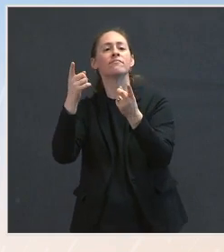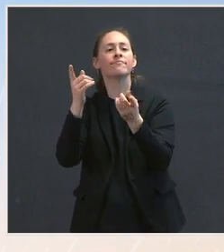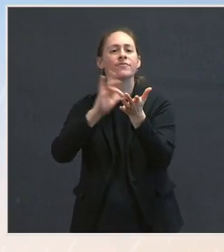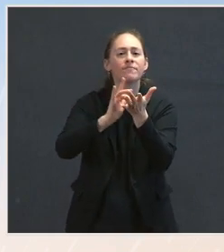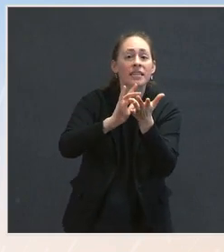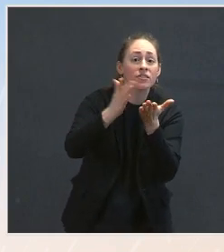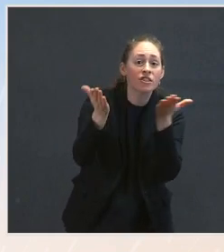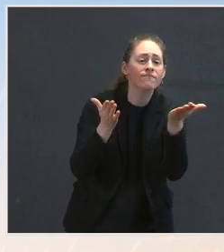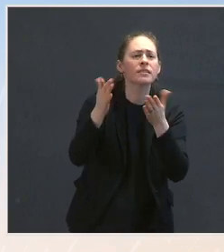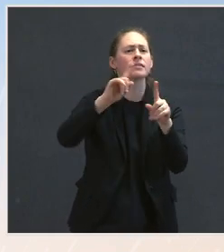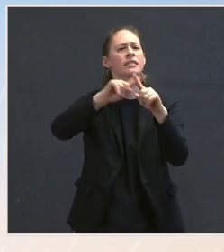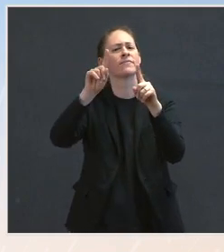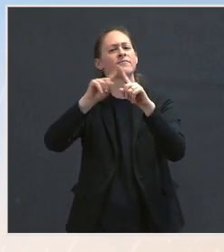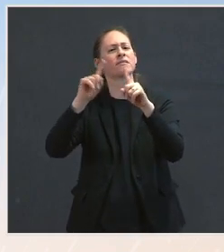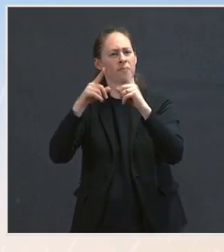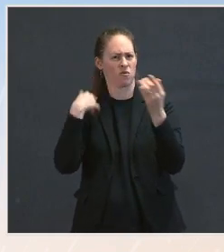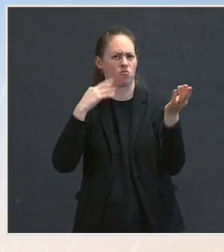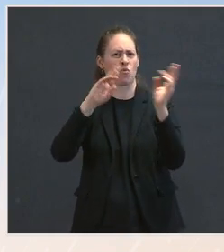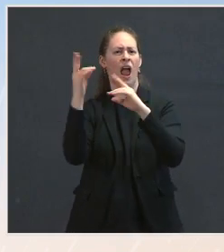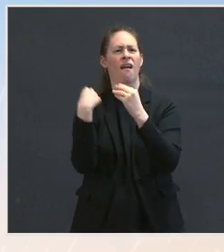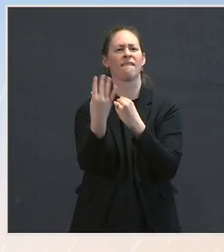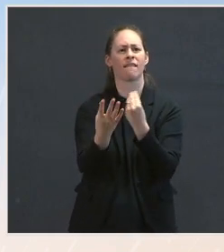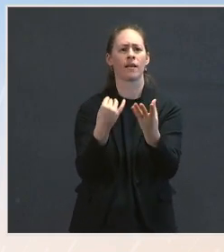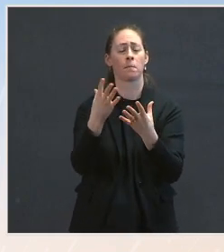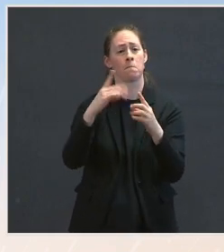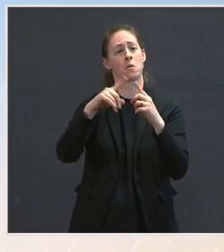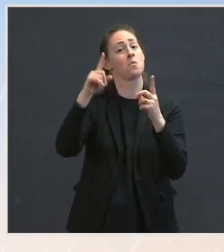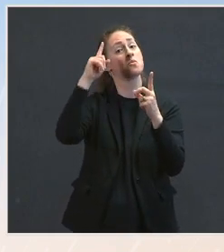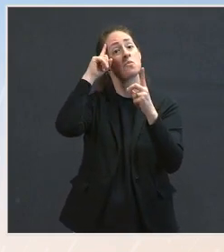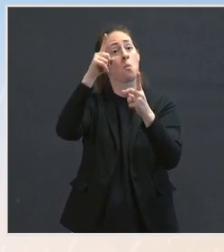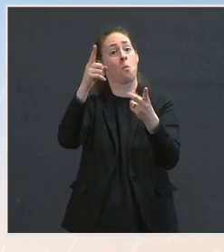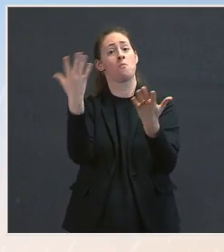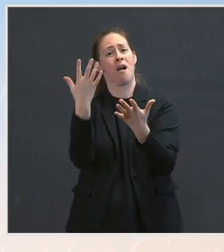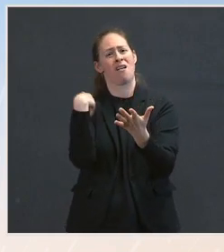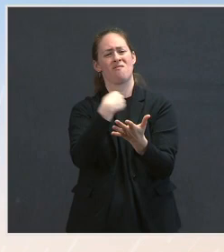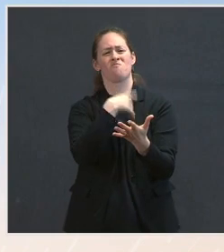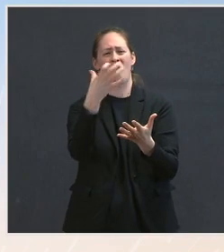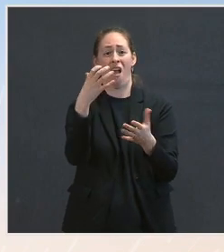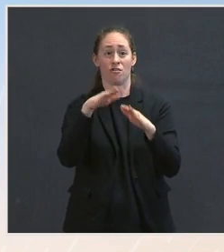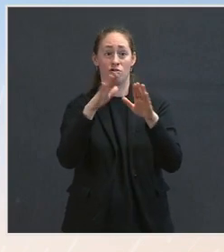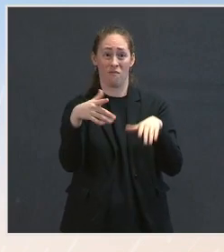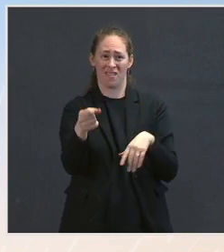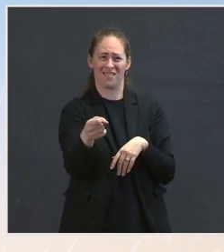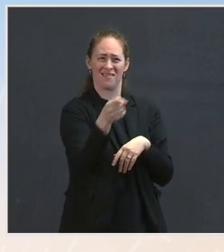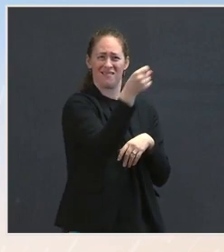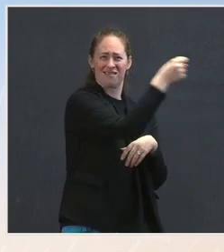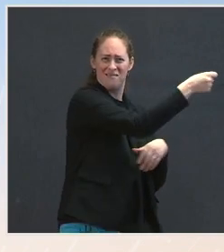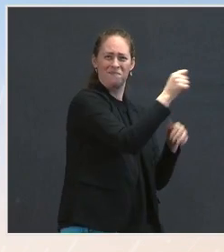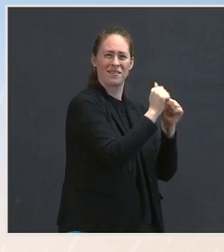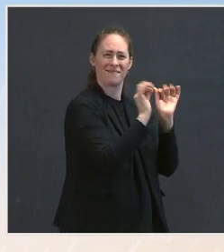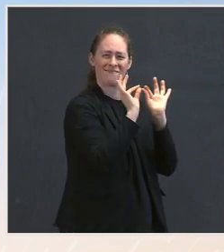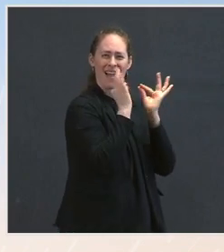as quickly as we can to families that have been vetted and to, of course, reunite kids with their families. The Press: How do you respond